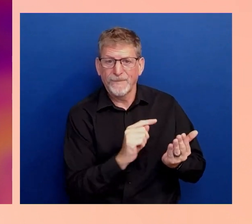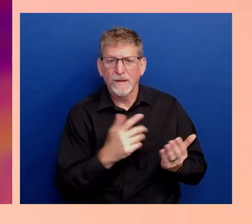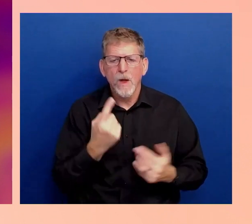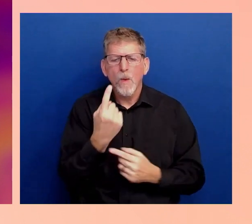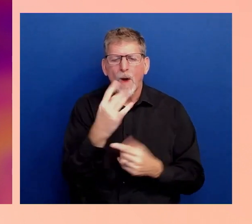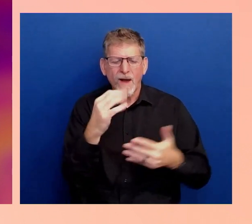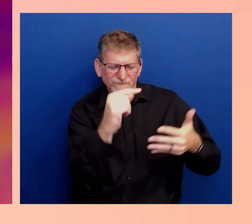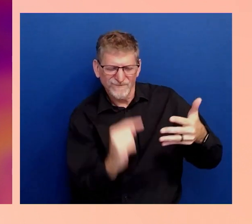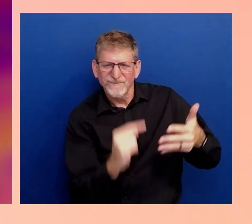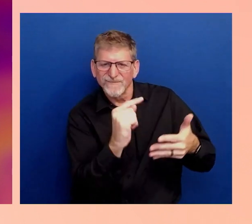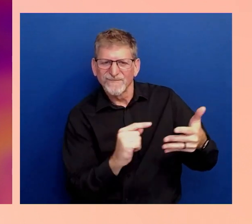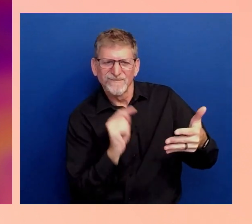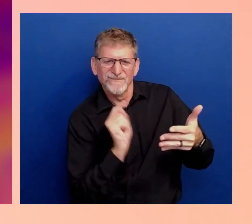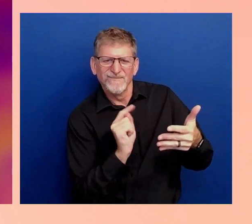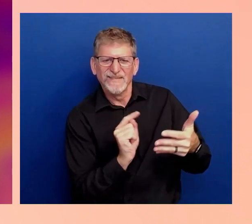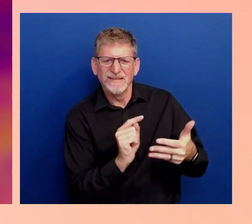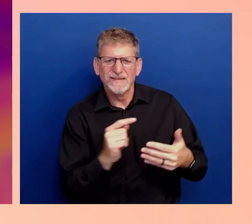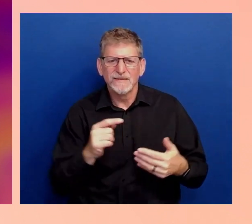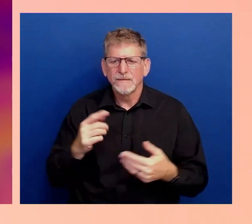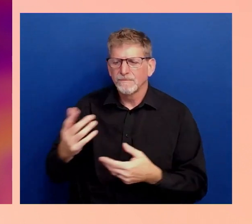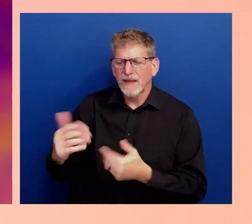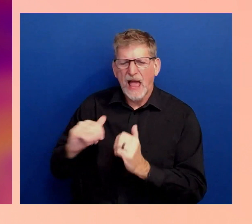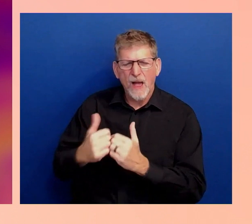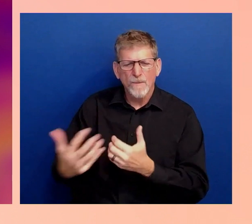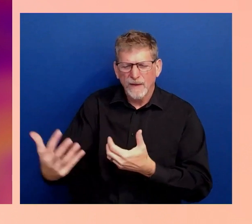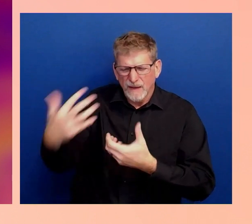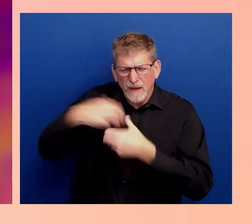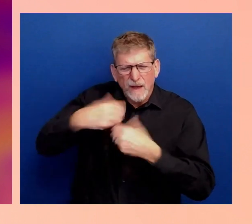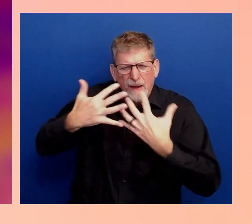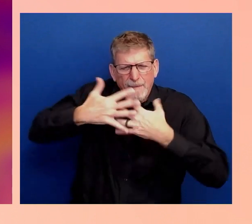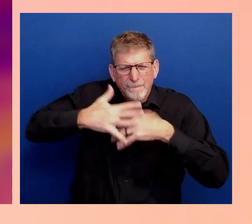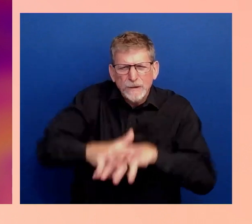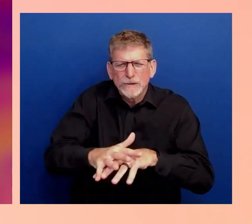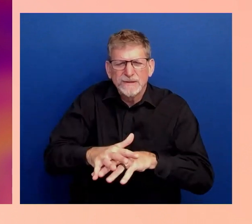and the community, and all these crazy places where real people live and work.